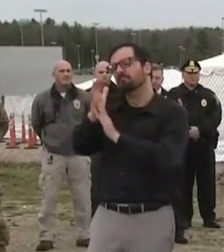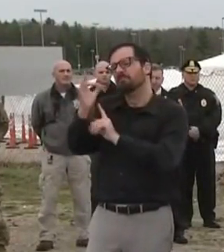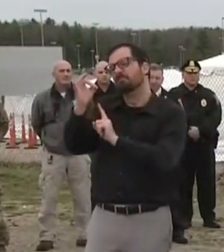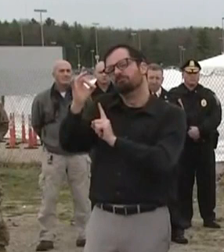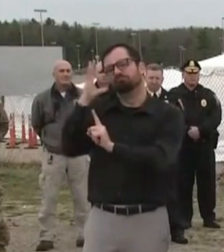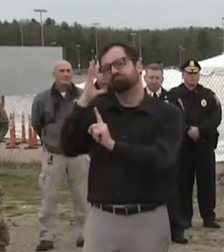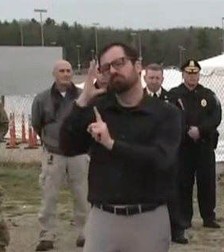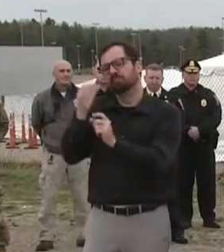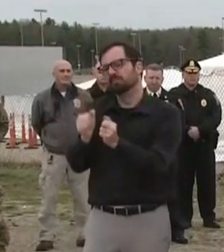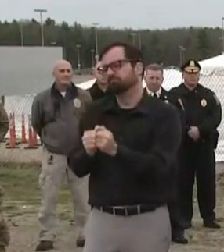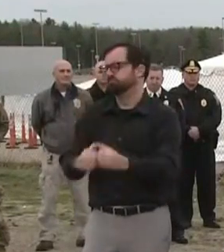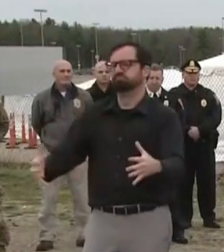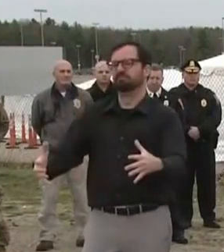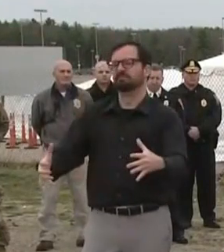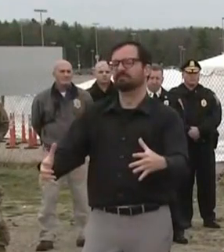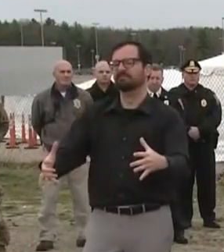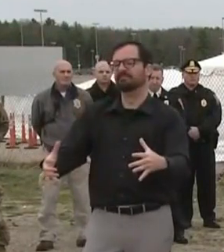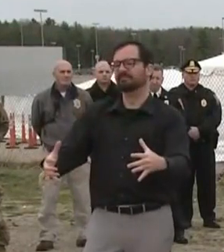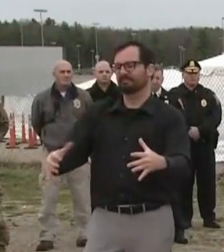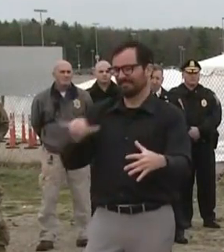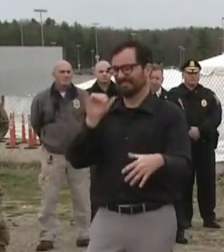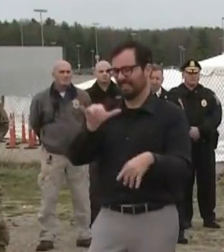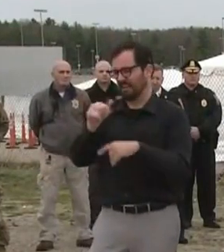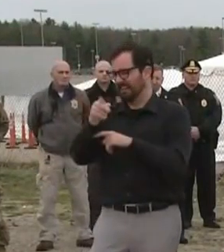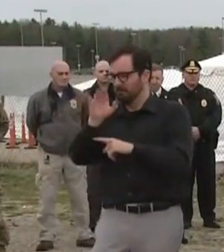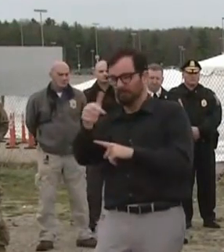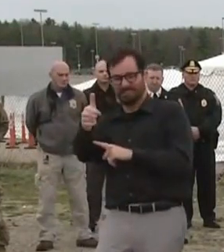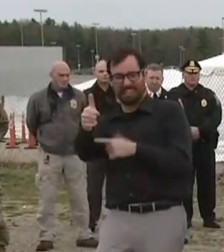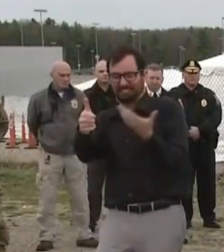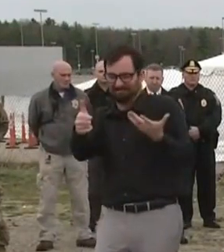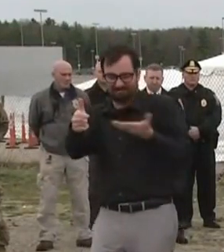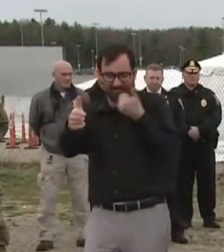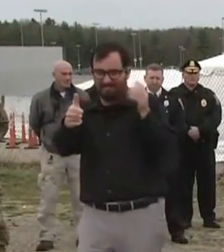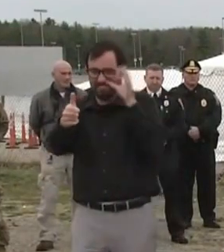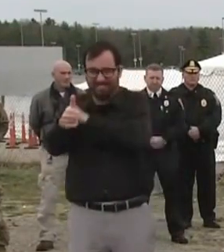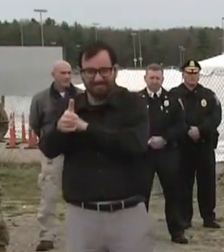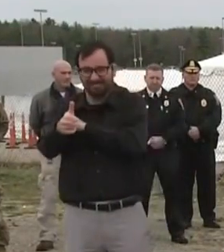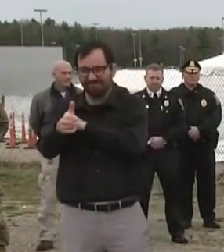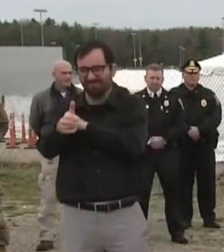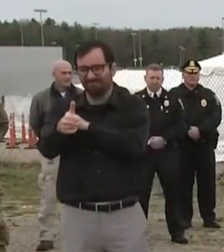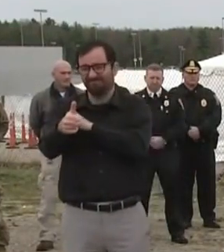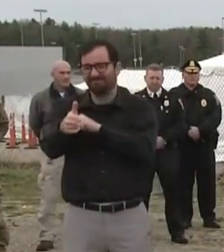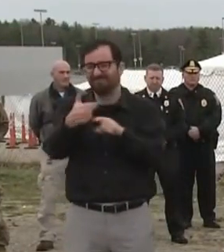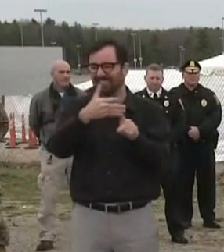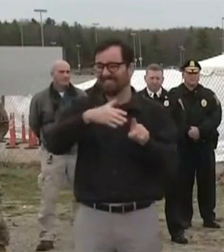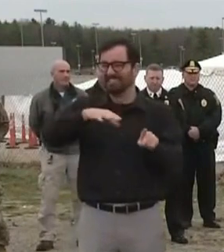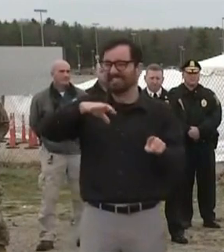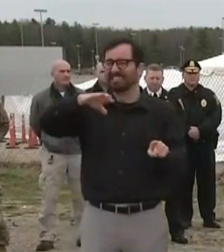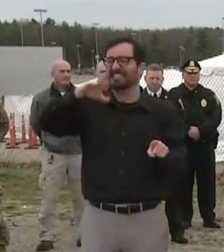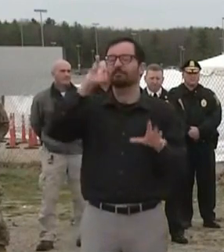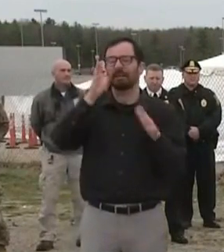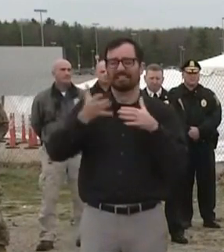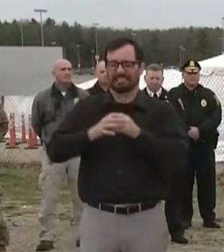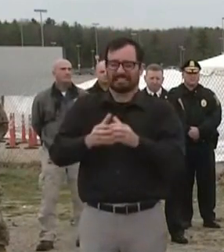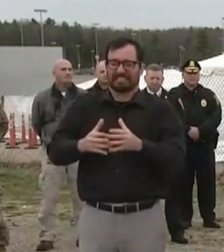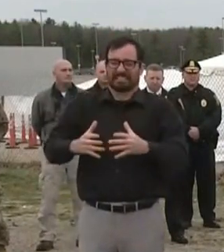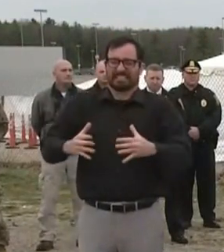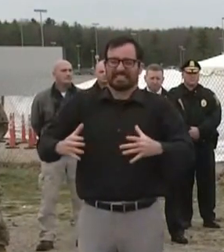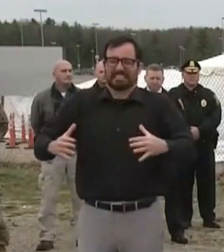EXPECTED SURGE IN CASES. SOMETIME AROUND APRIL 10 WE EXPECT WE WILL HEAD INTO THE